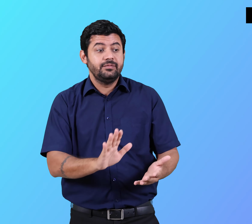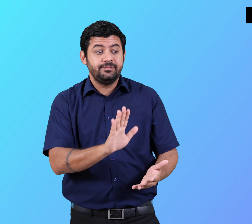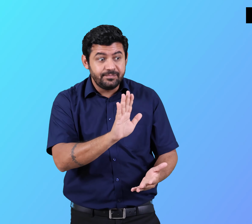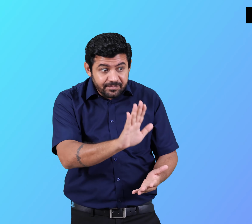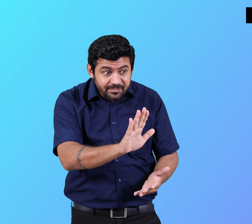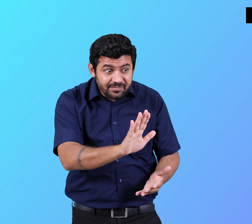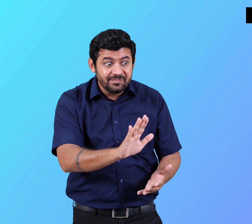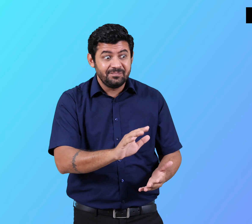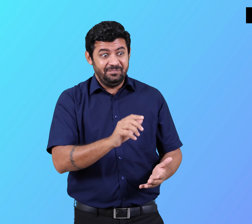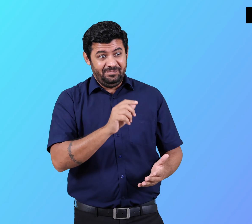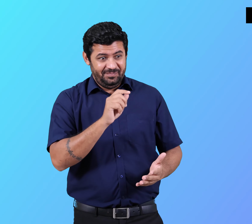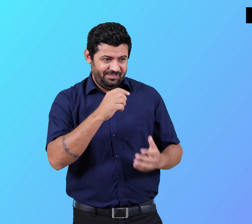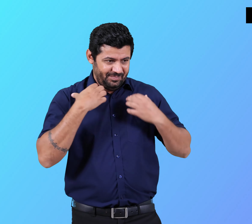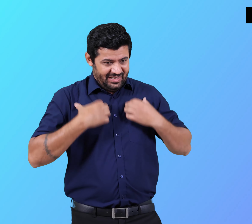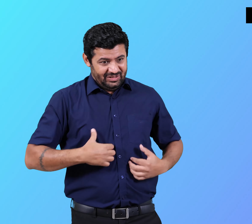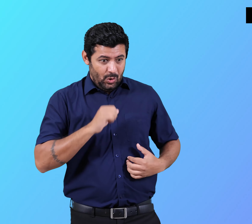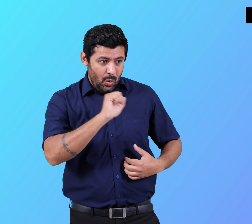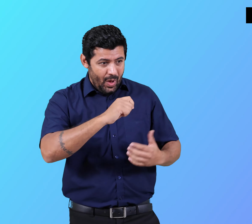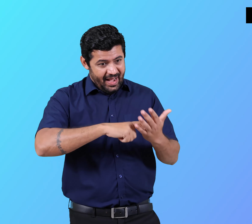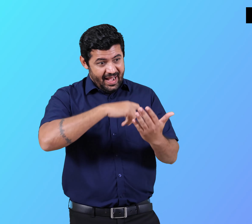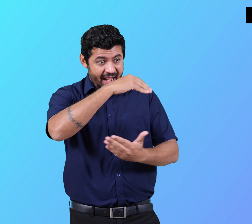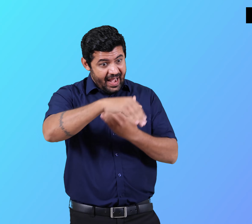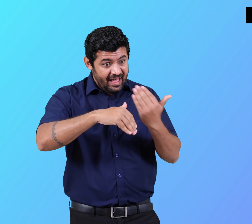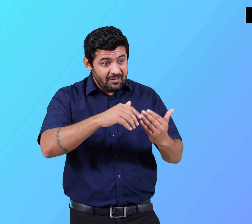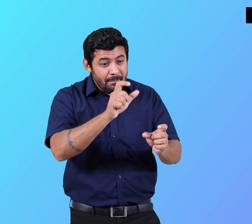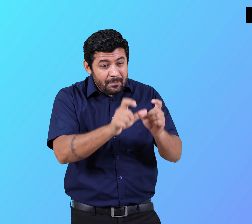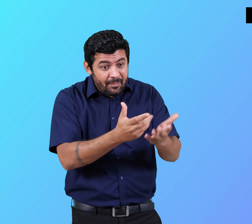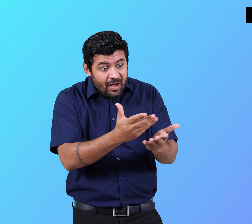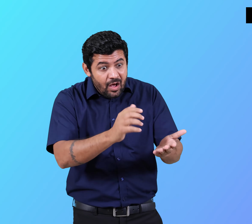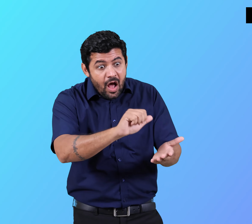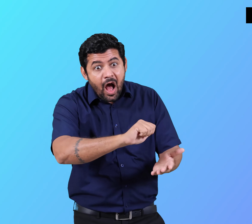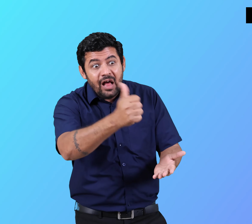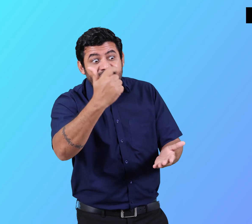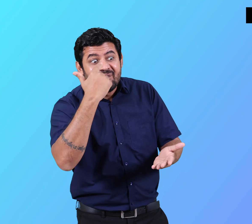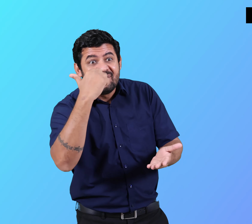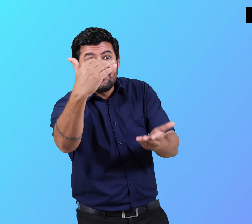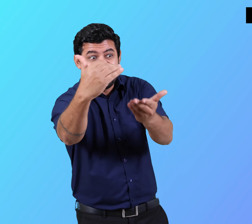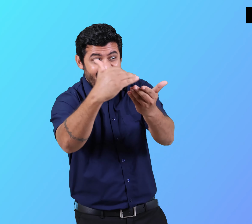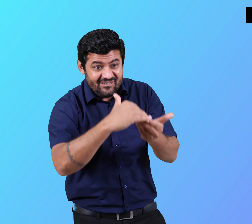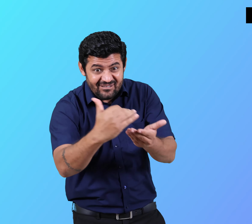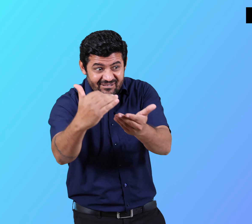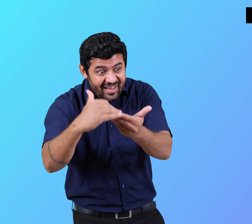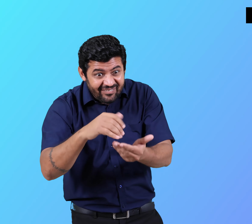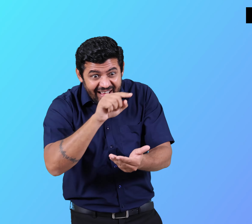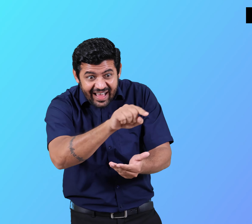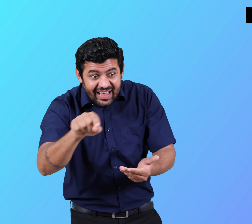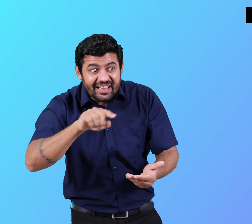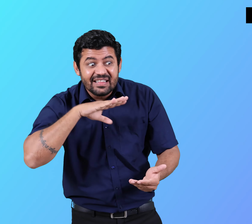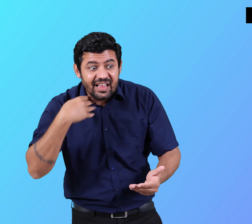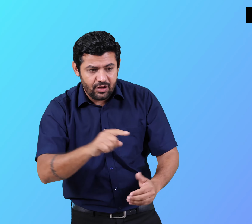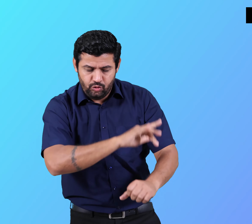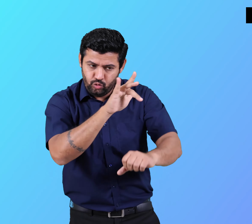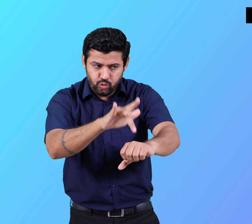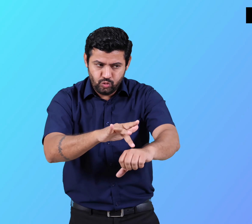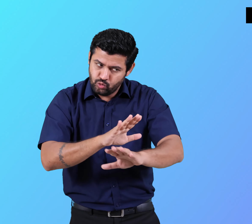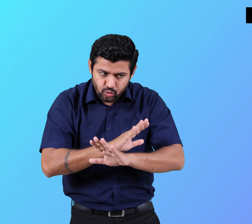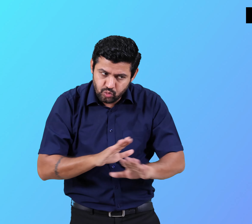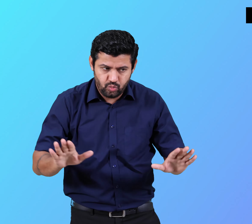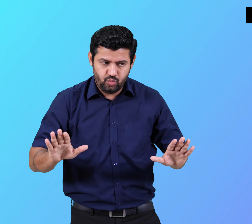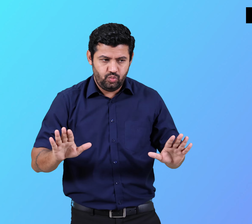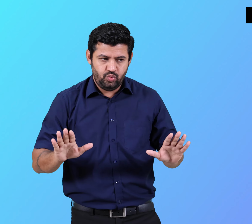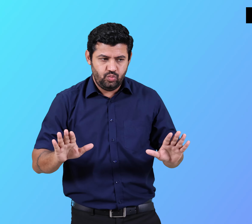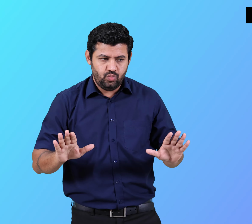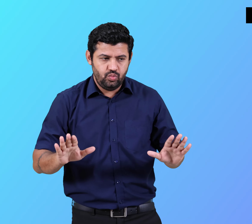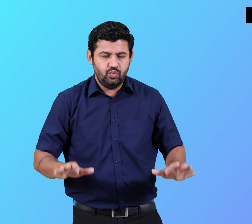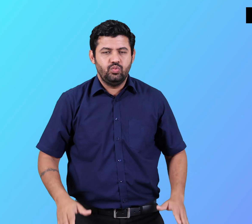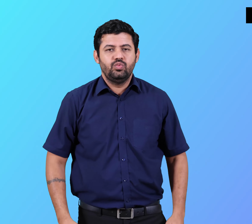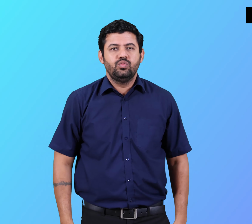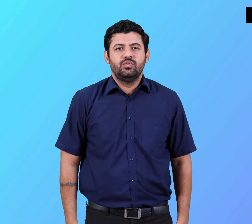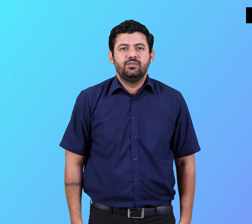But a priest must not make himself unclean and unholy if the dead person was his wife or a relative by marriage.